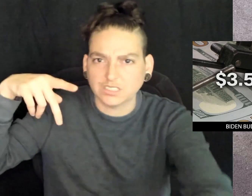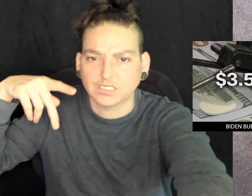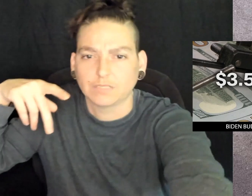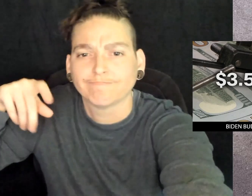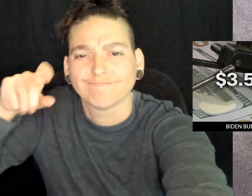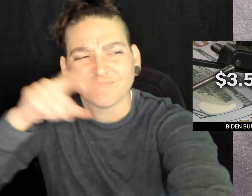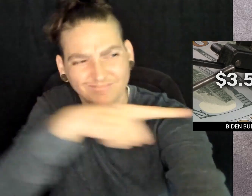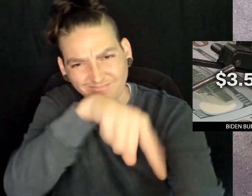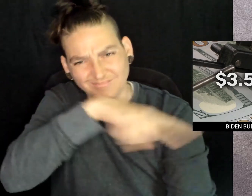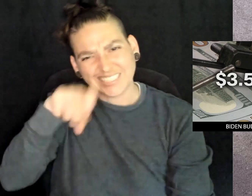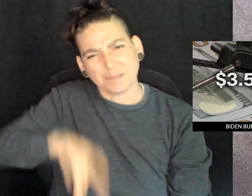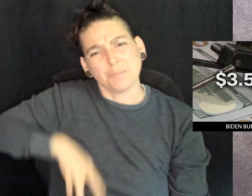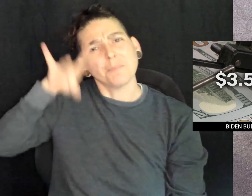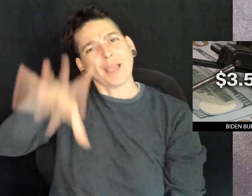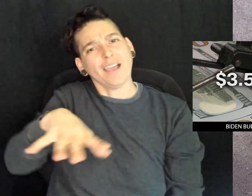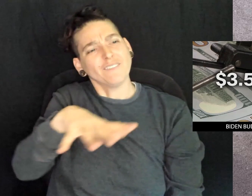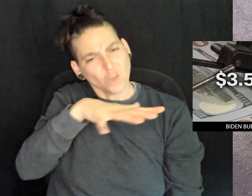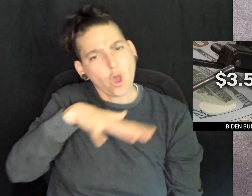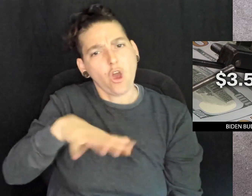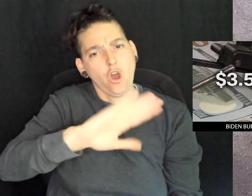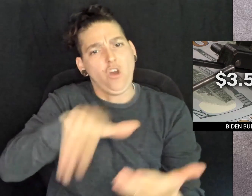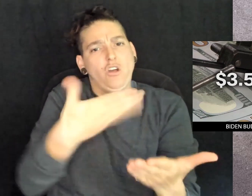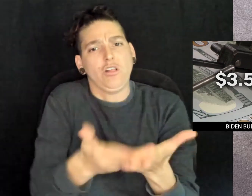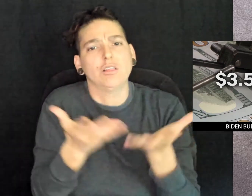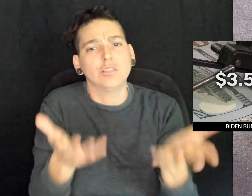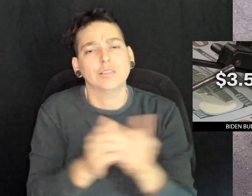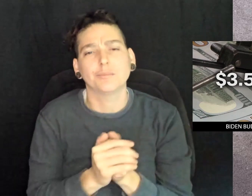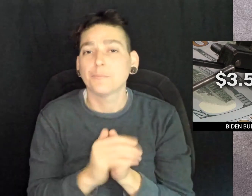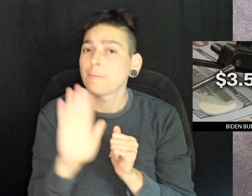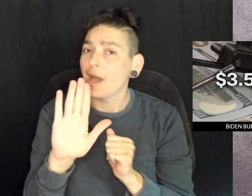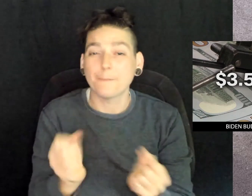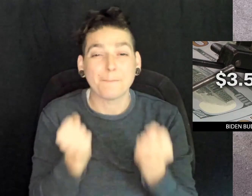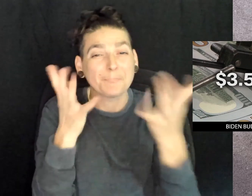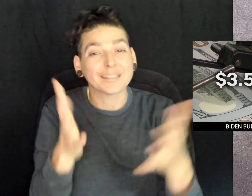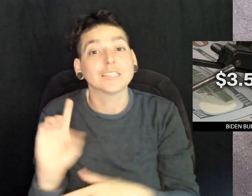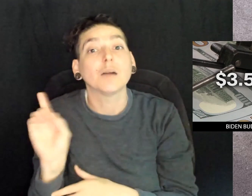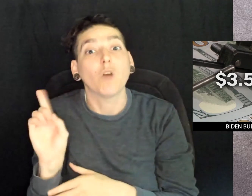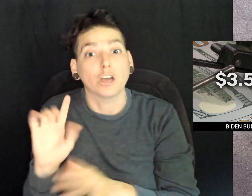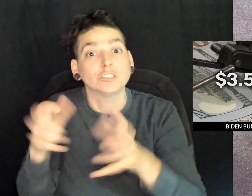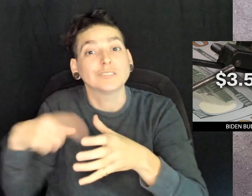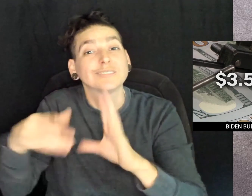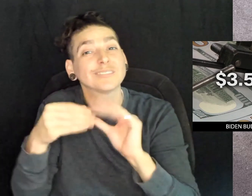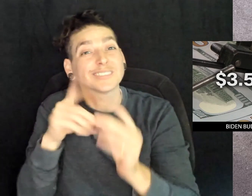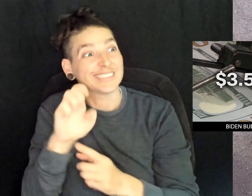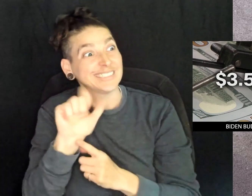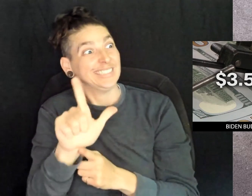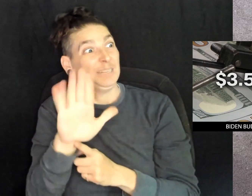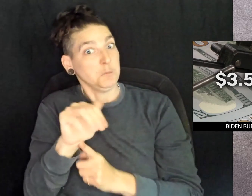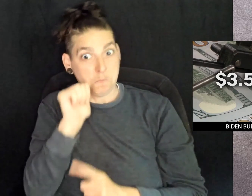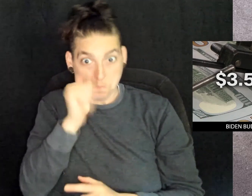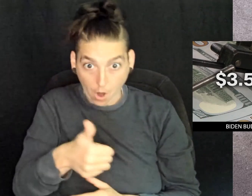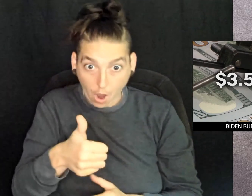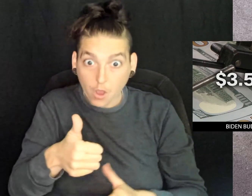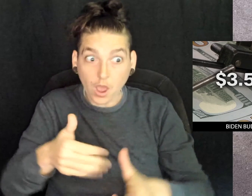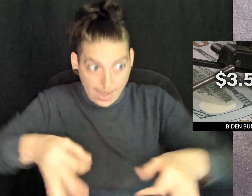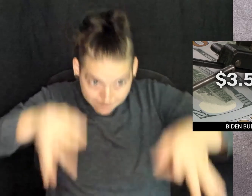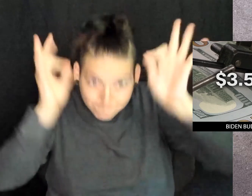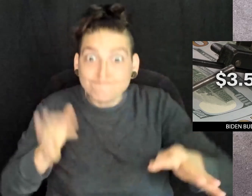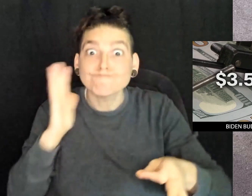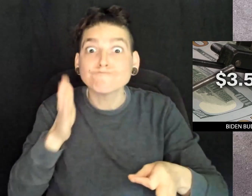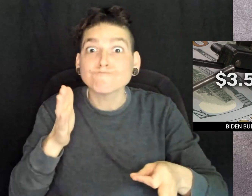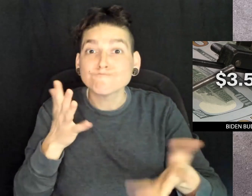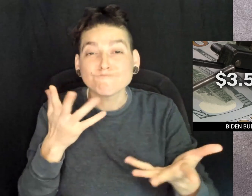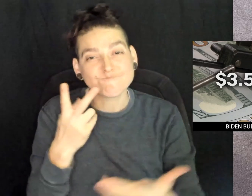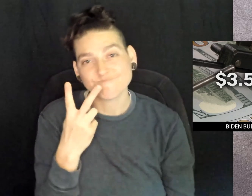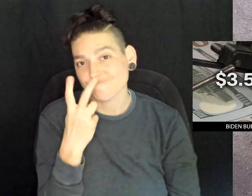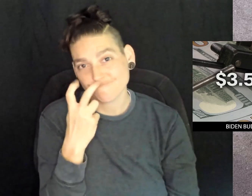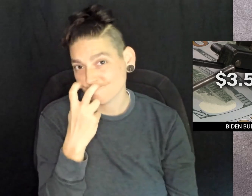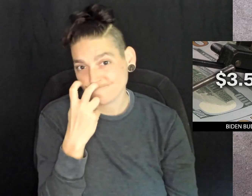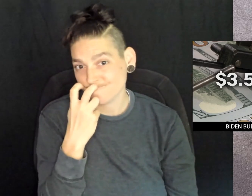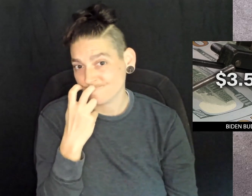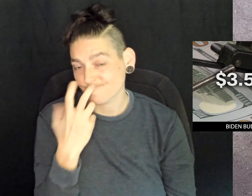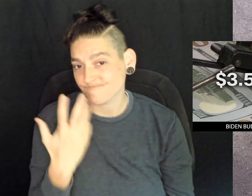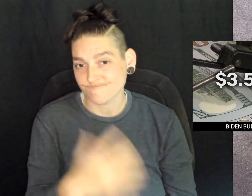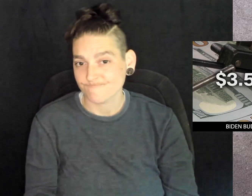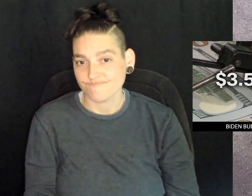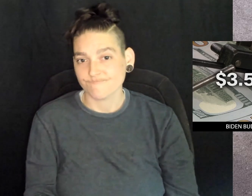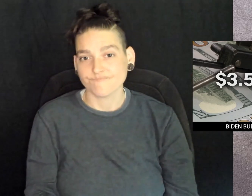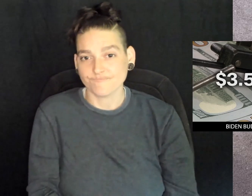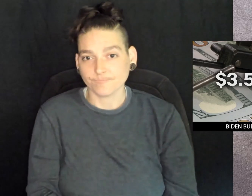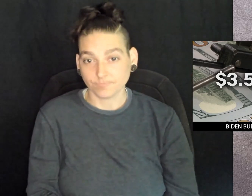and corporations to pay for it all so many Democrats have said a deal by tomorrow is unlikely